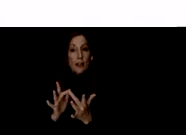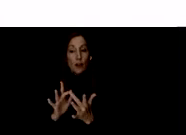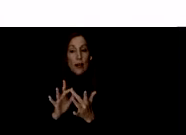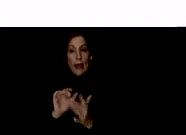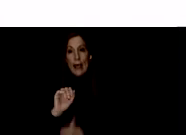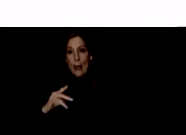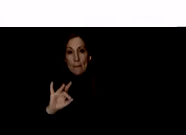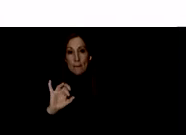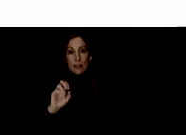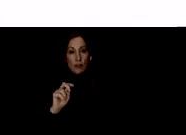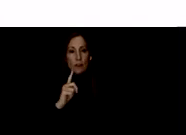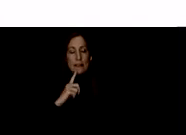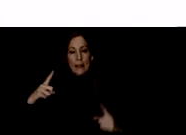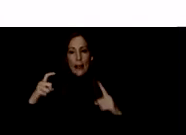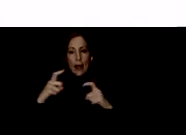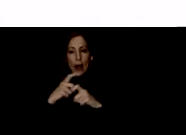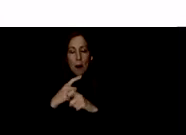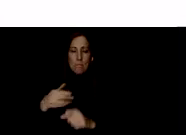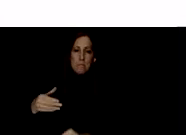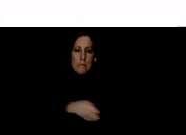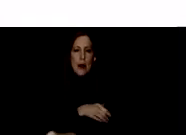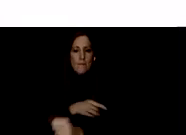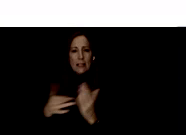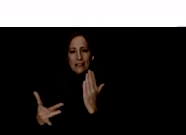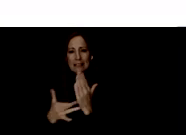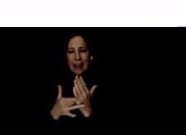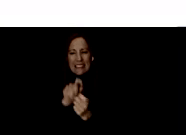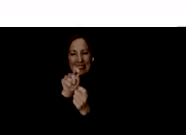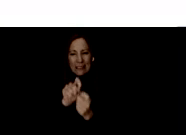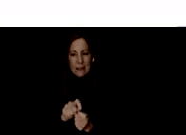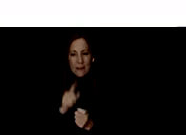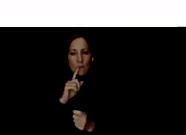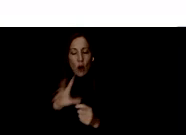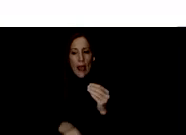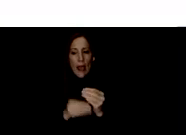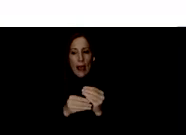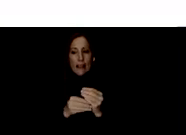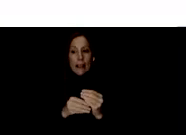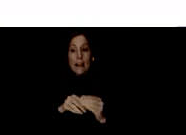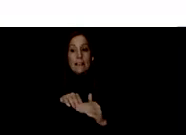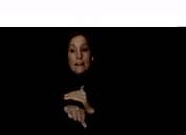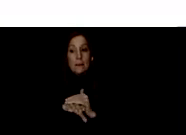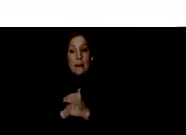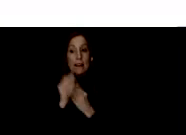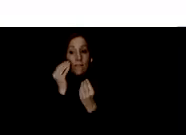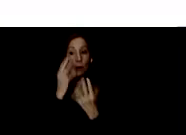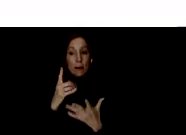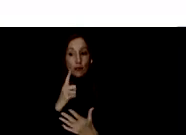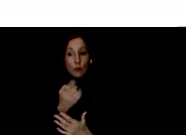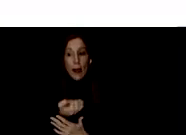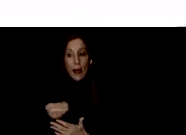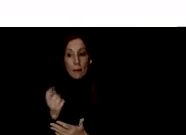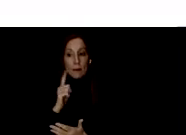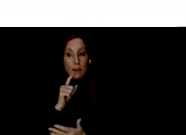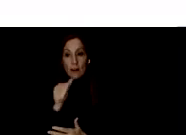is a complex, powerful technical specification for adding accessibility information to elements that are not natively accessible.